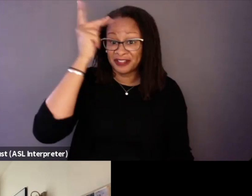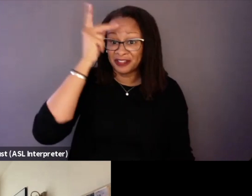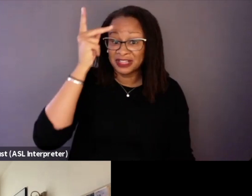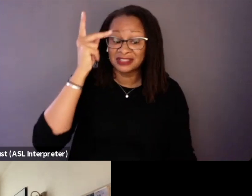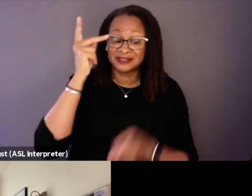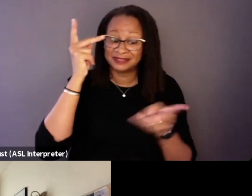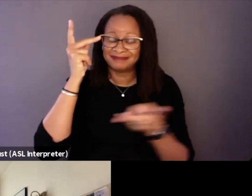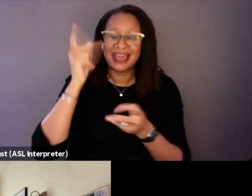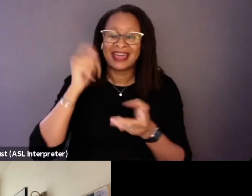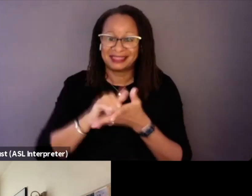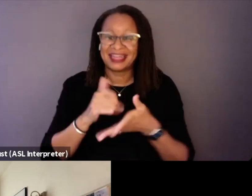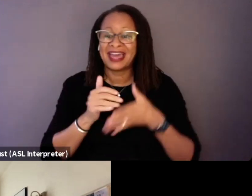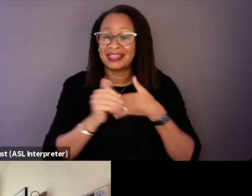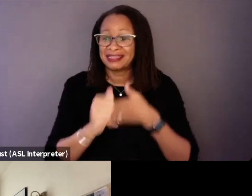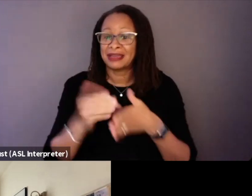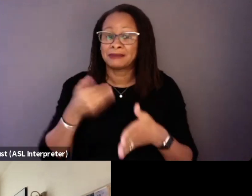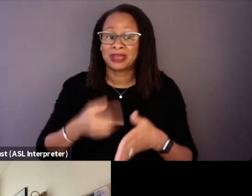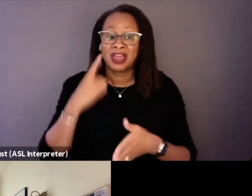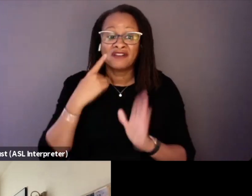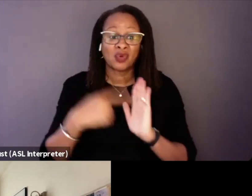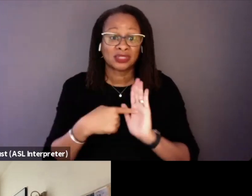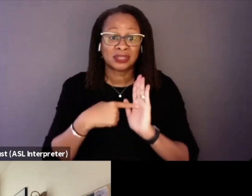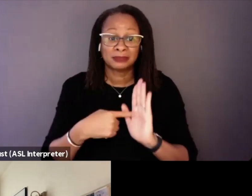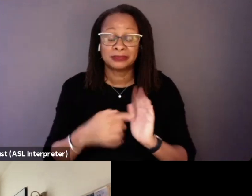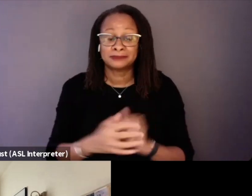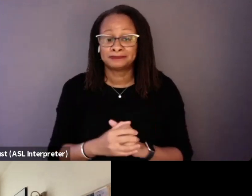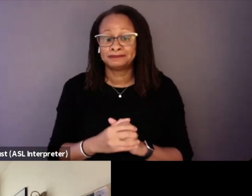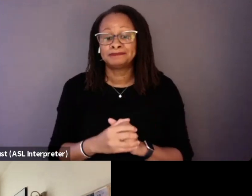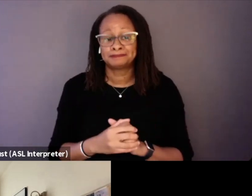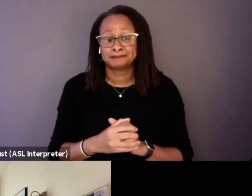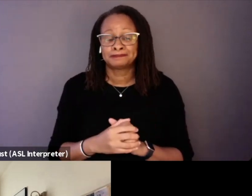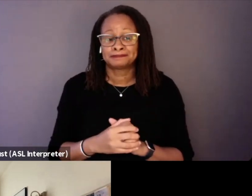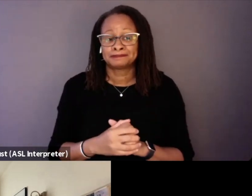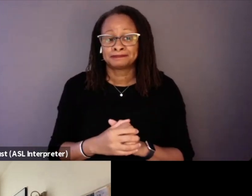And I will tell you, for example, even in the film,